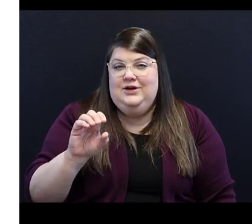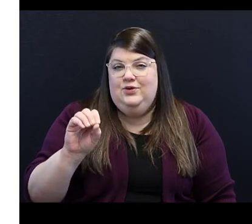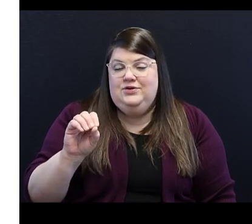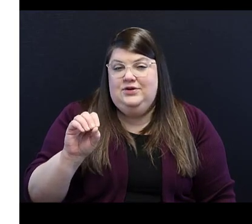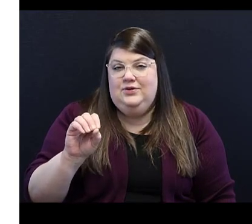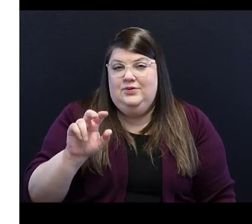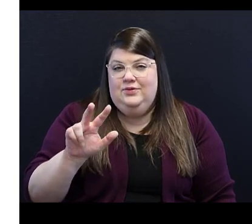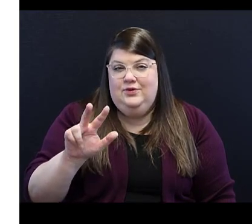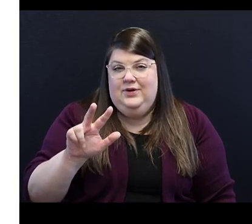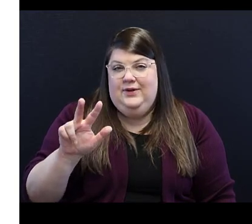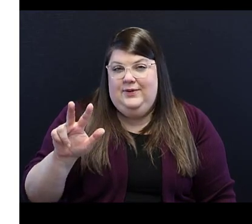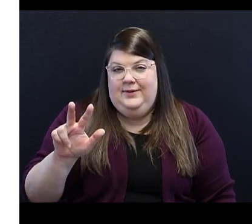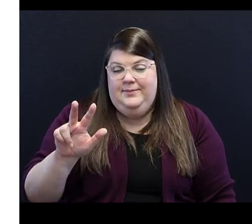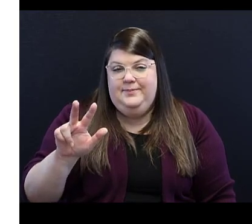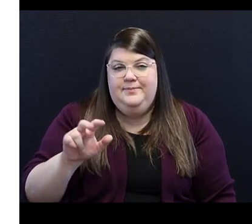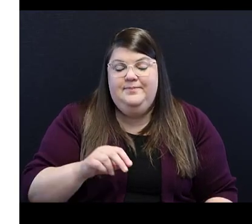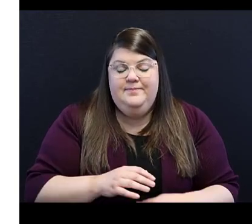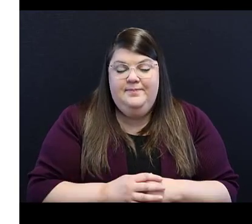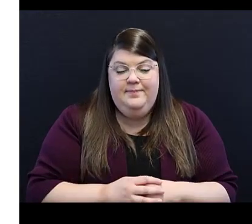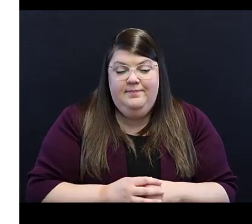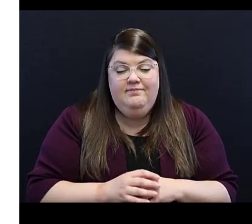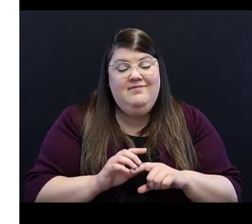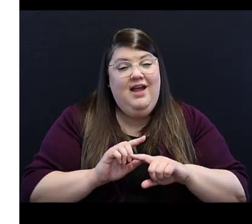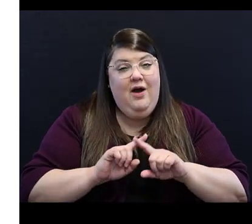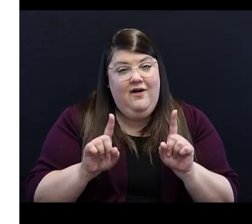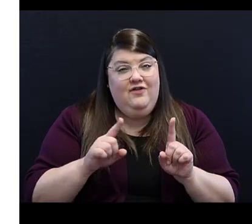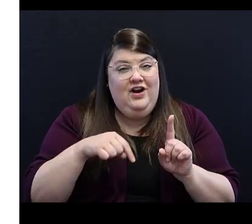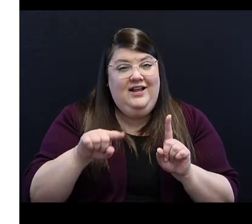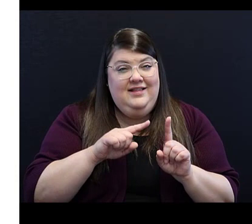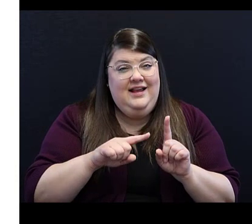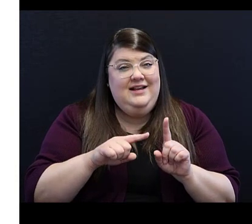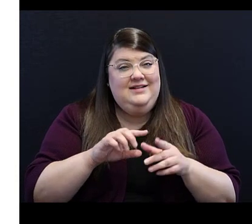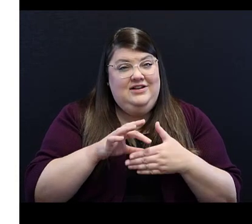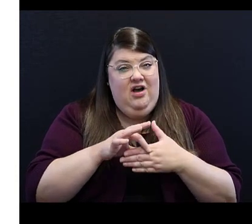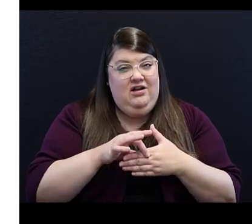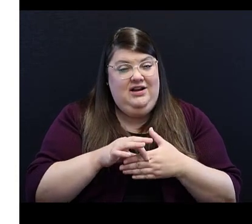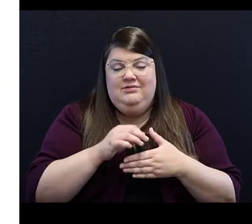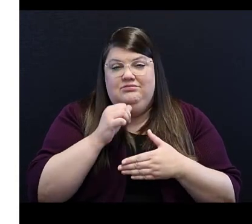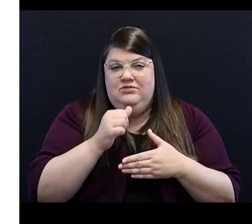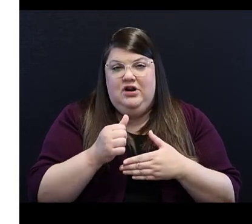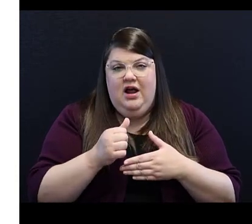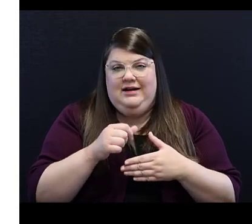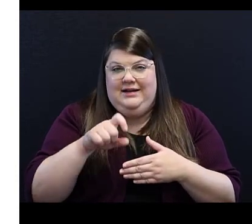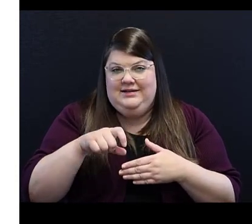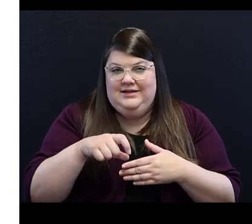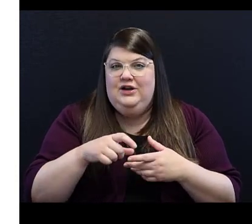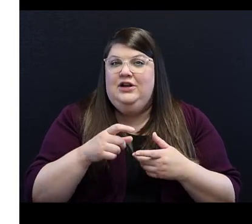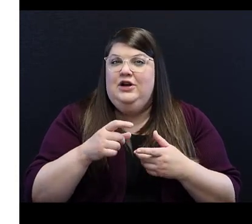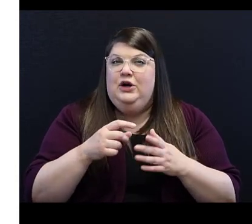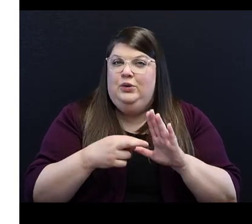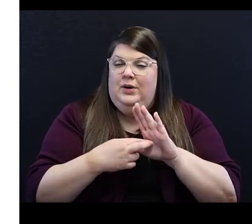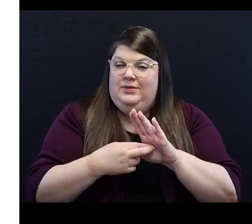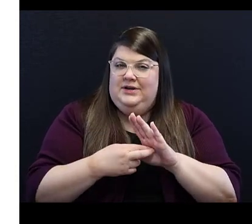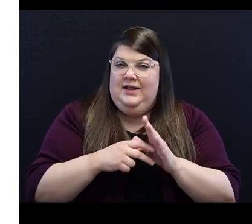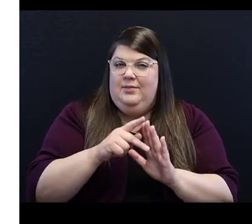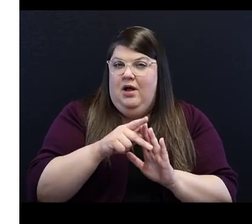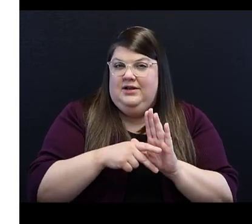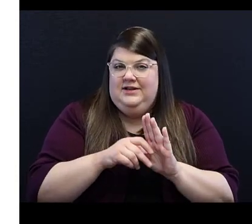However, these contents do not necessarily represent the policy of the Department of